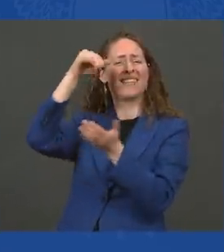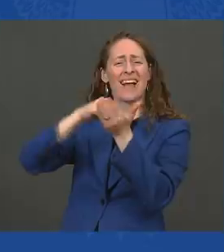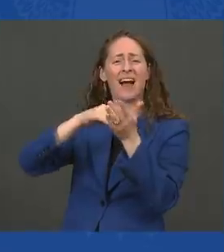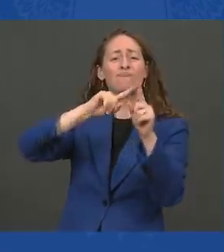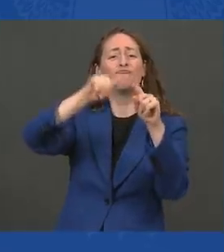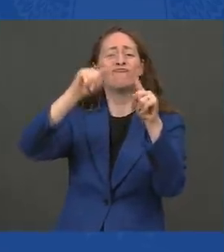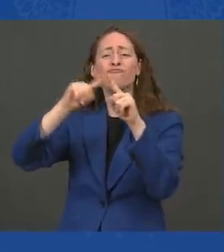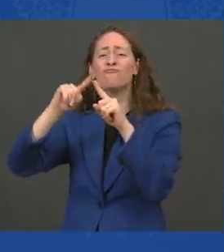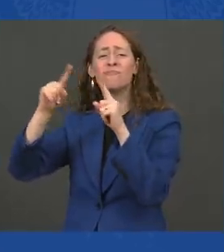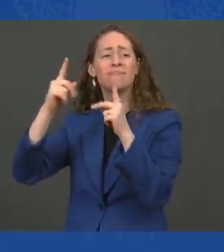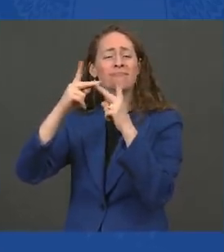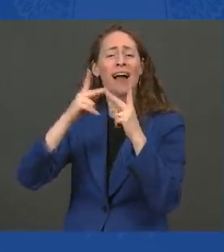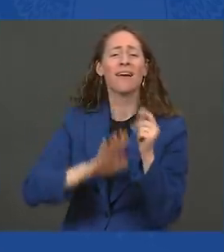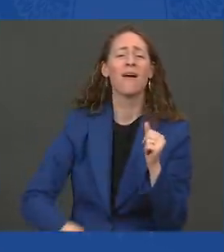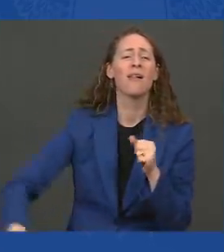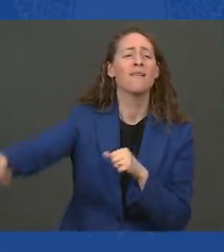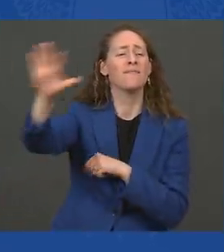is the most protected against COVID.